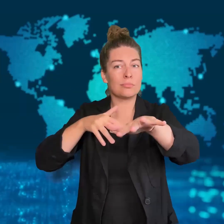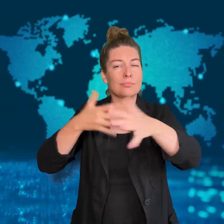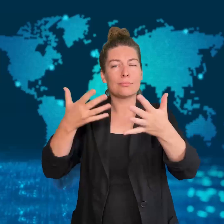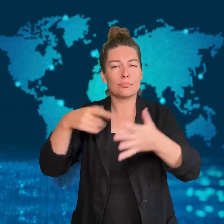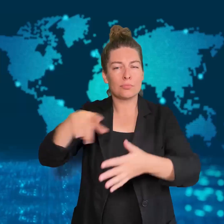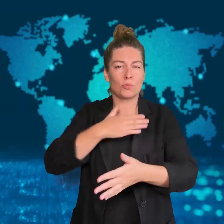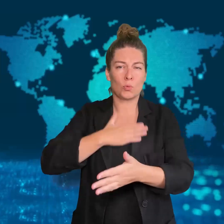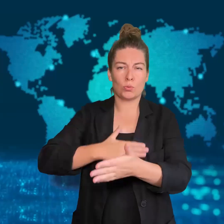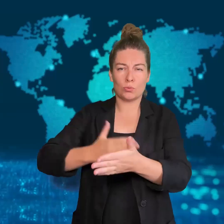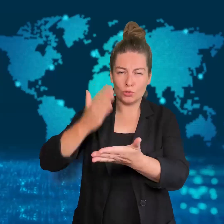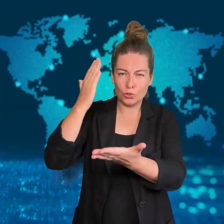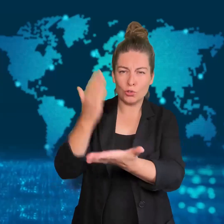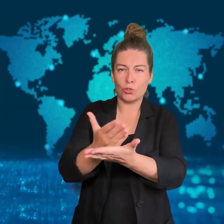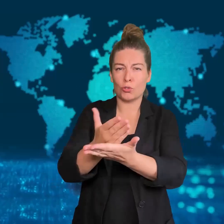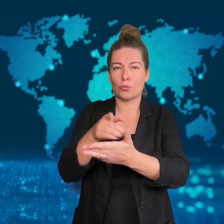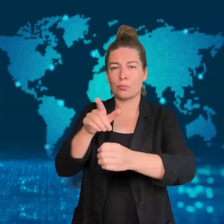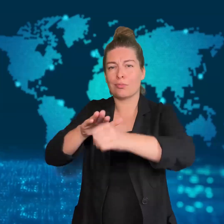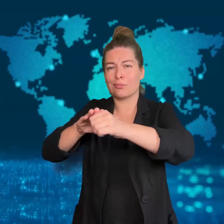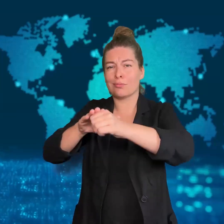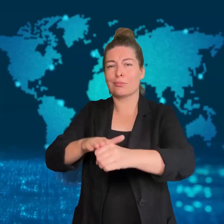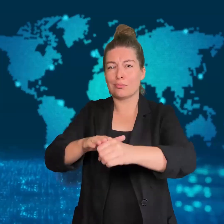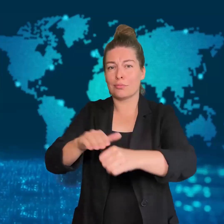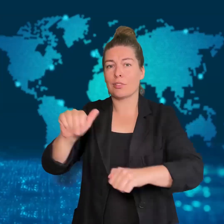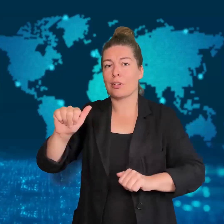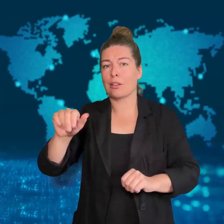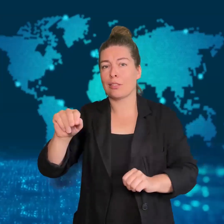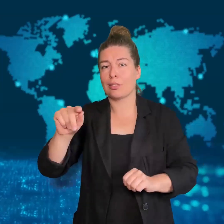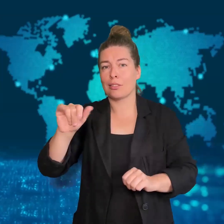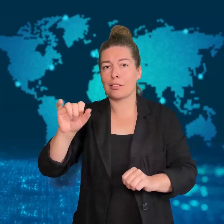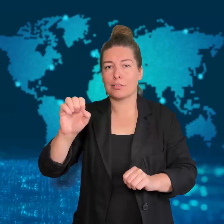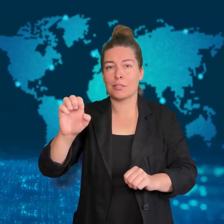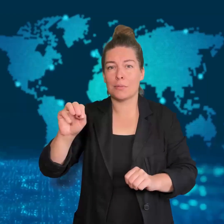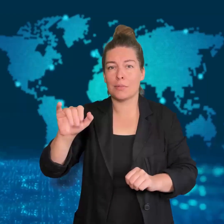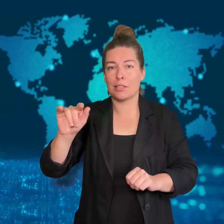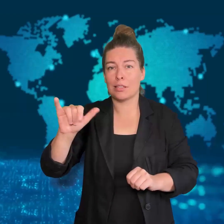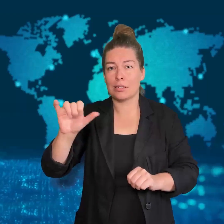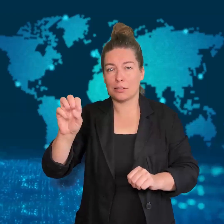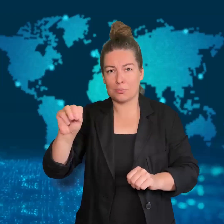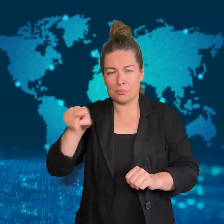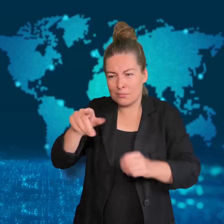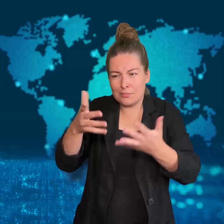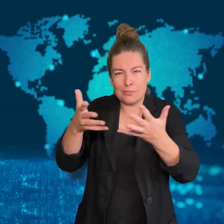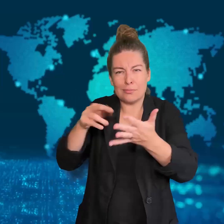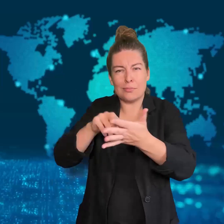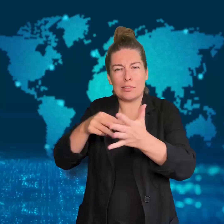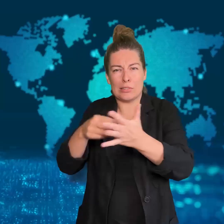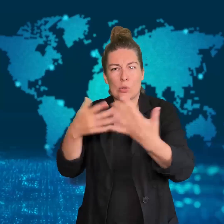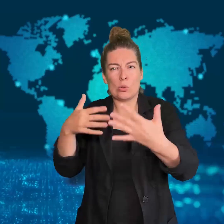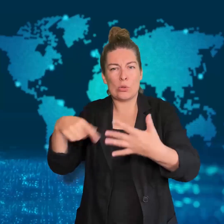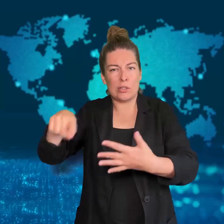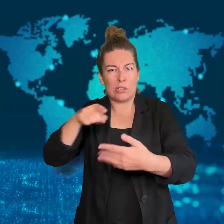Antisemitism is hostility against or discrimination against the Jewish community.